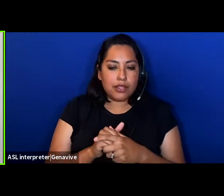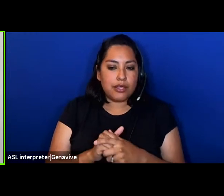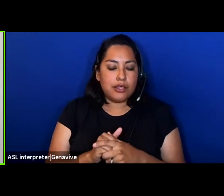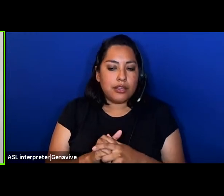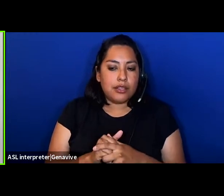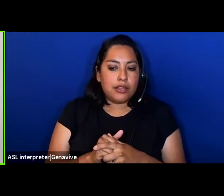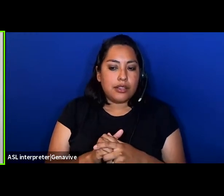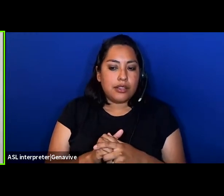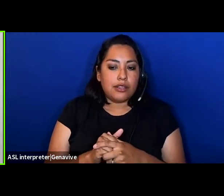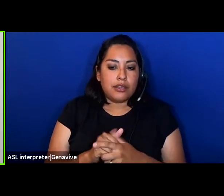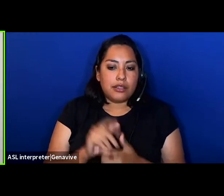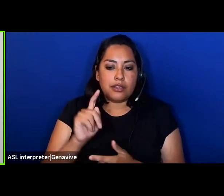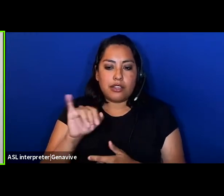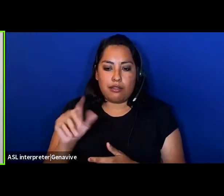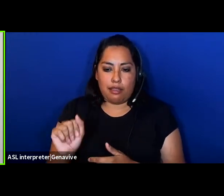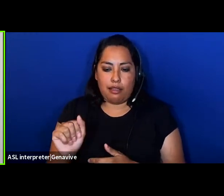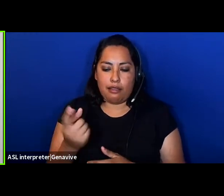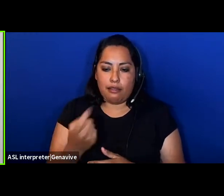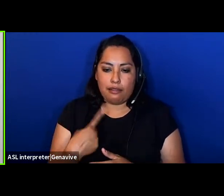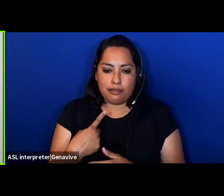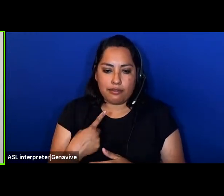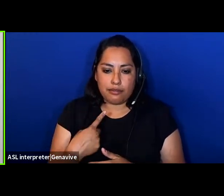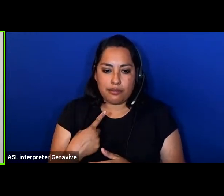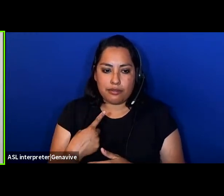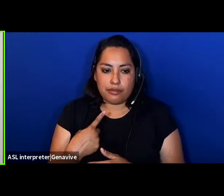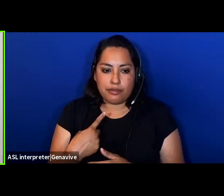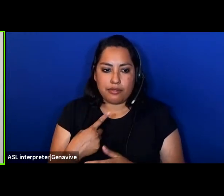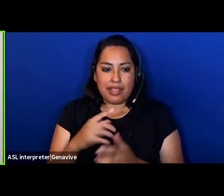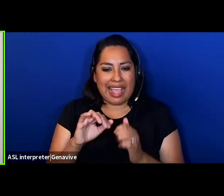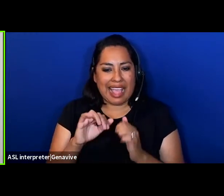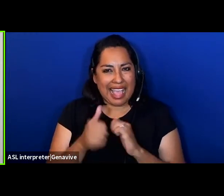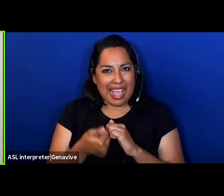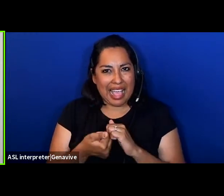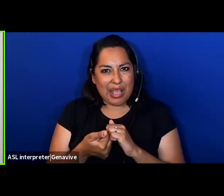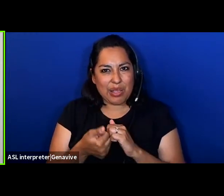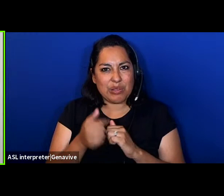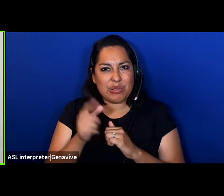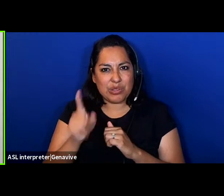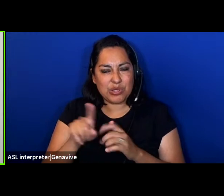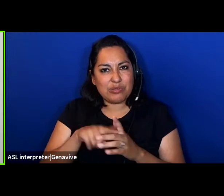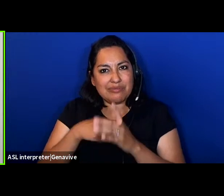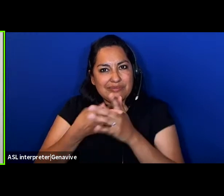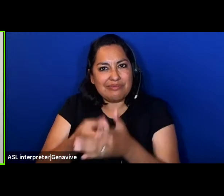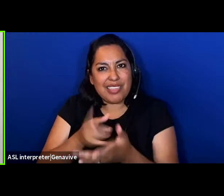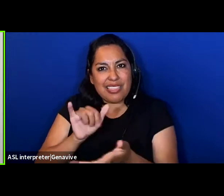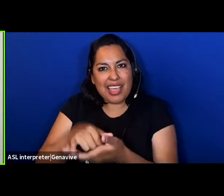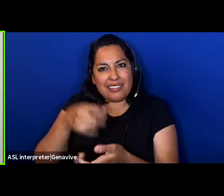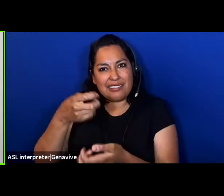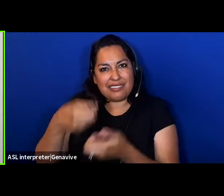Tanya asks “How do you initiate those difficult conversations? Especially with